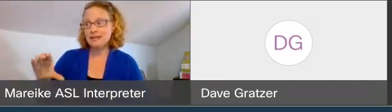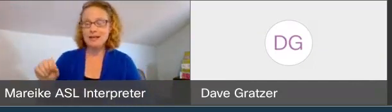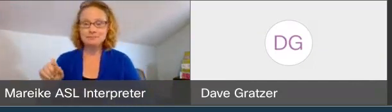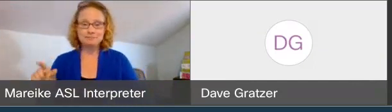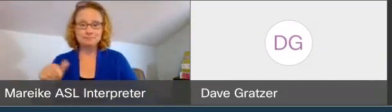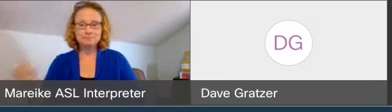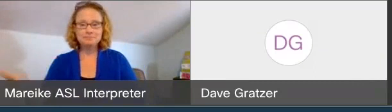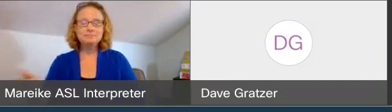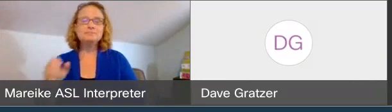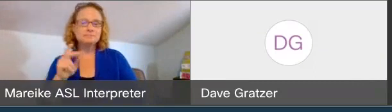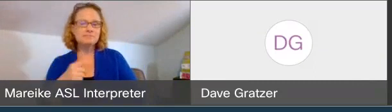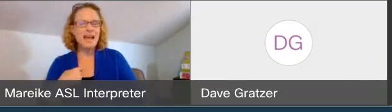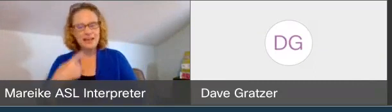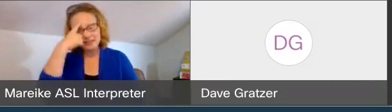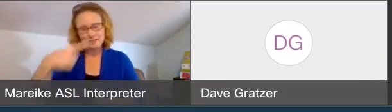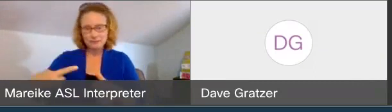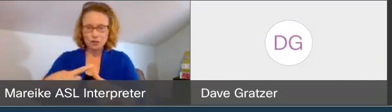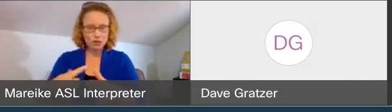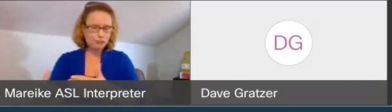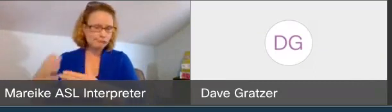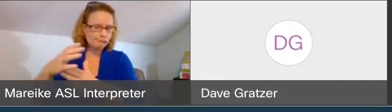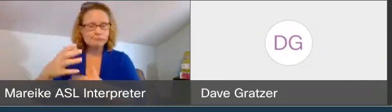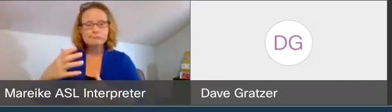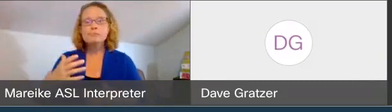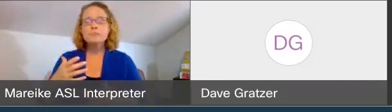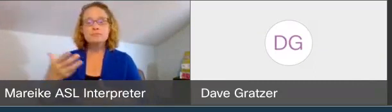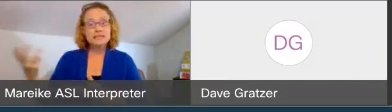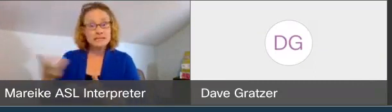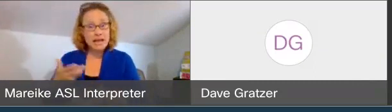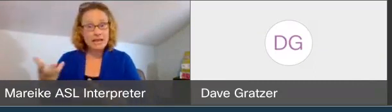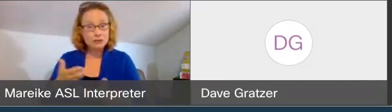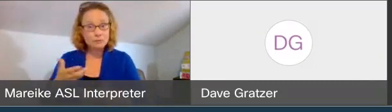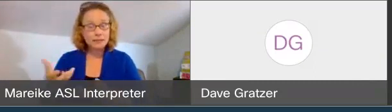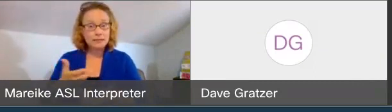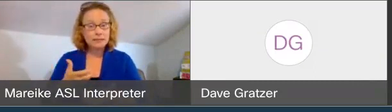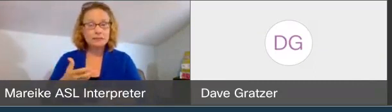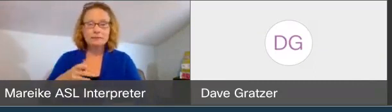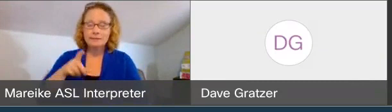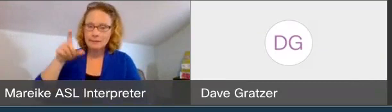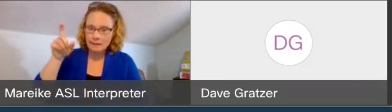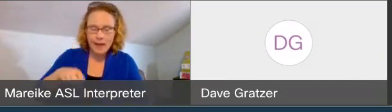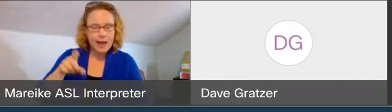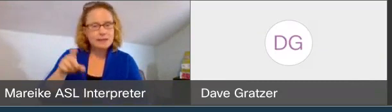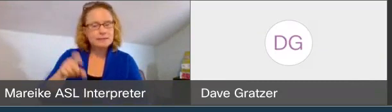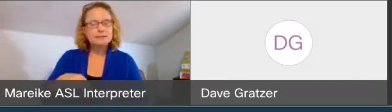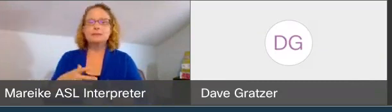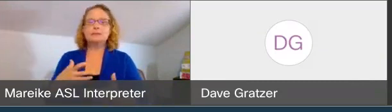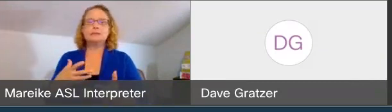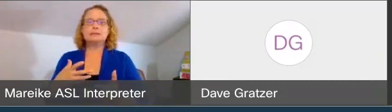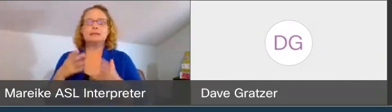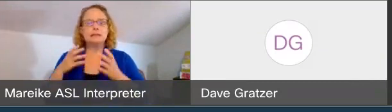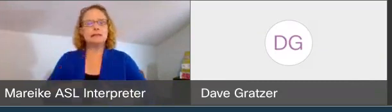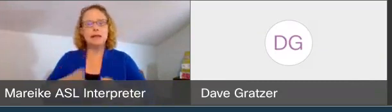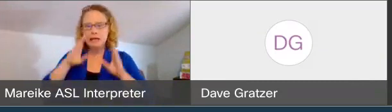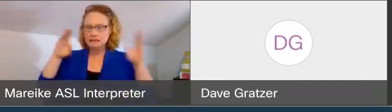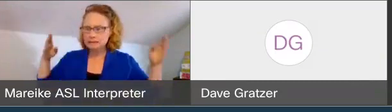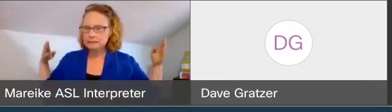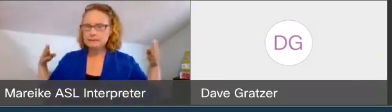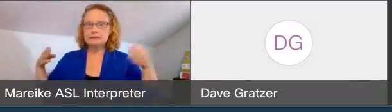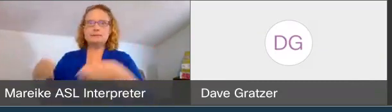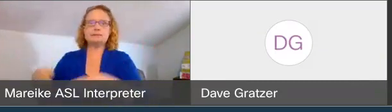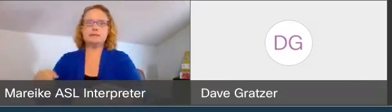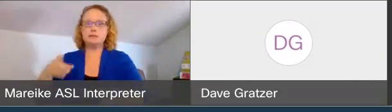So I think first and foremost engagement needs to be extremely client centered. And so